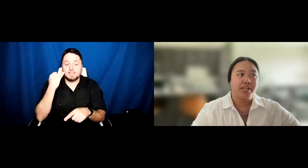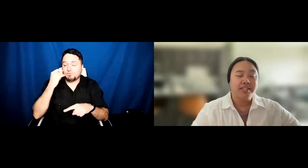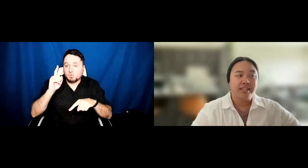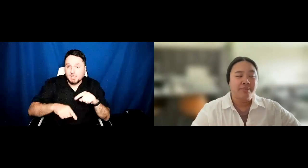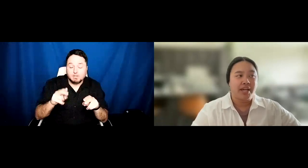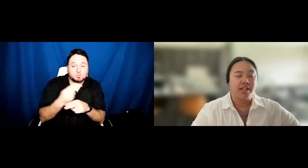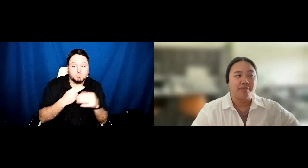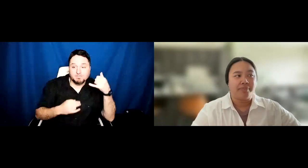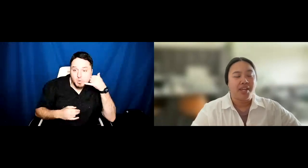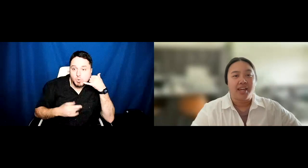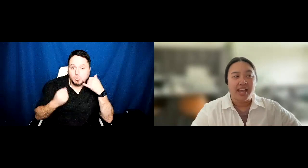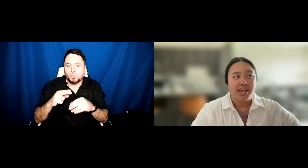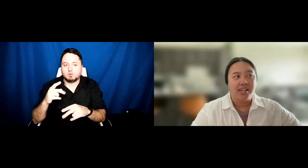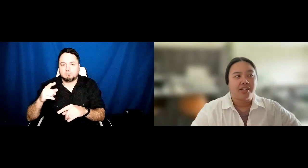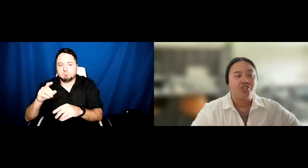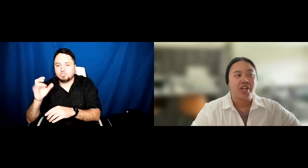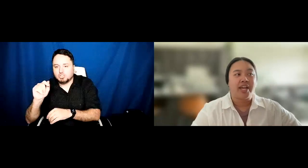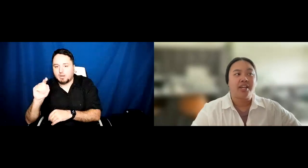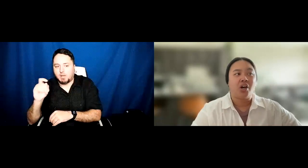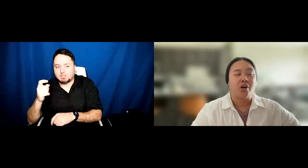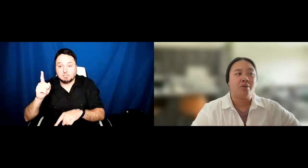please email ajones@ndi-inc.org.